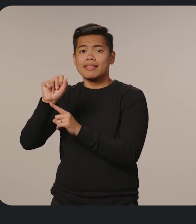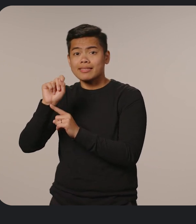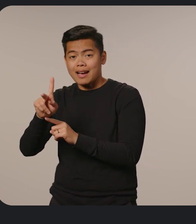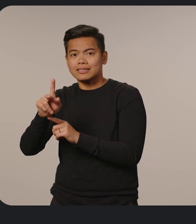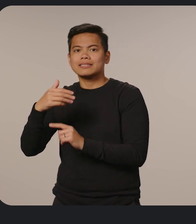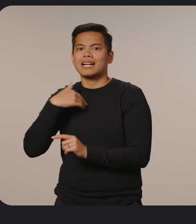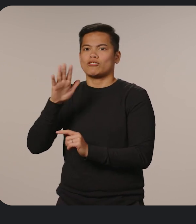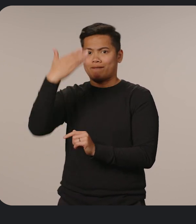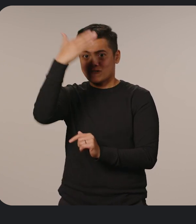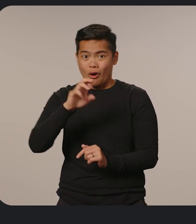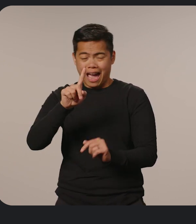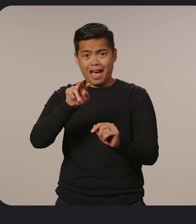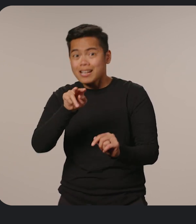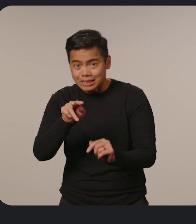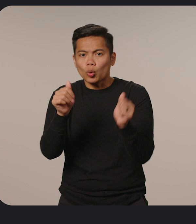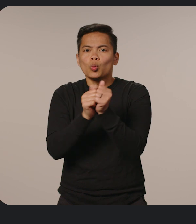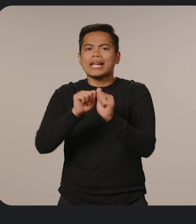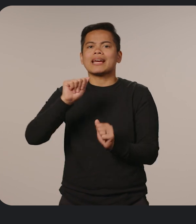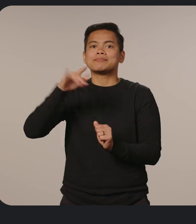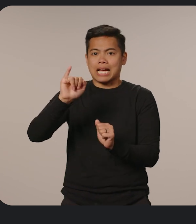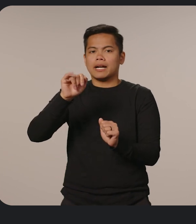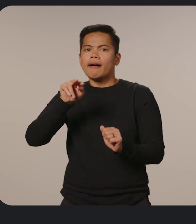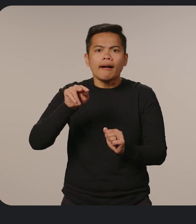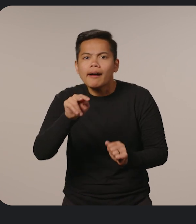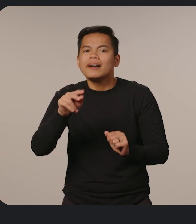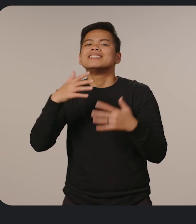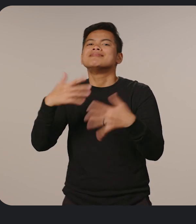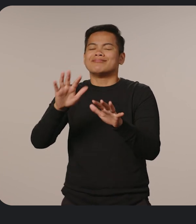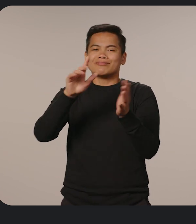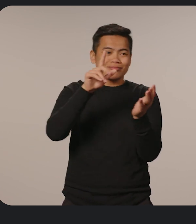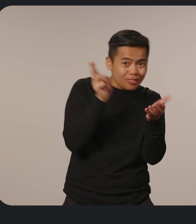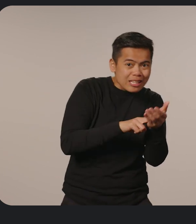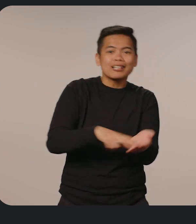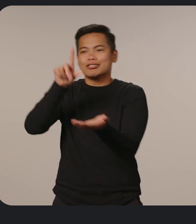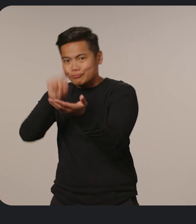route with a decorator that verifies that the user is logged in and prints